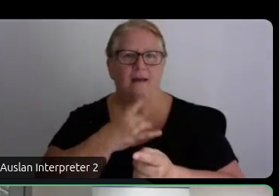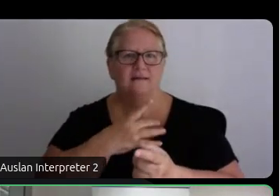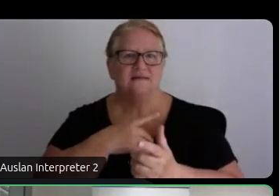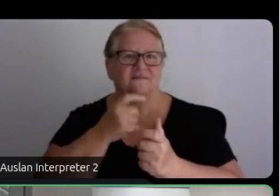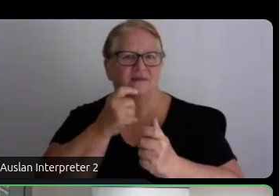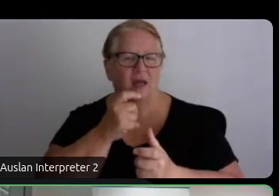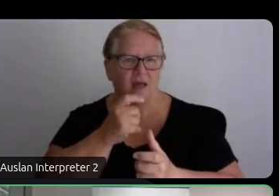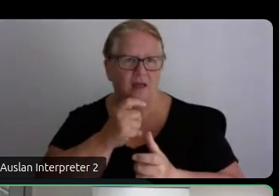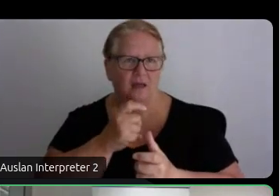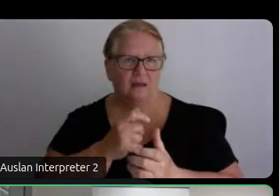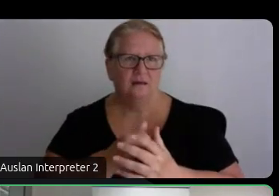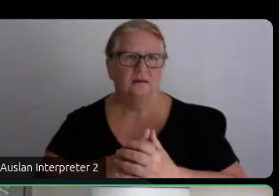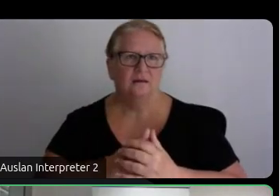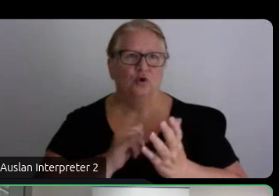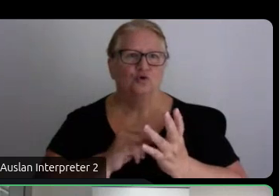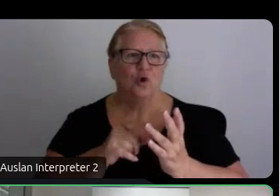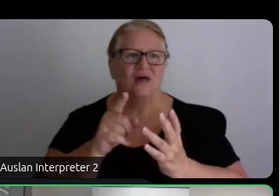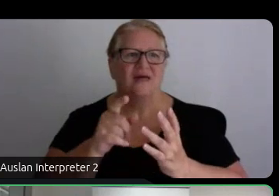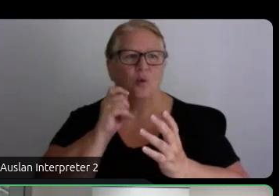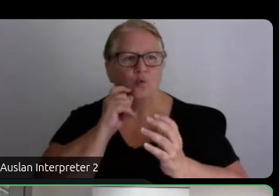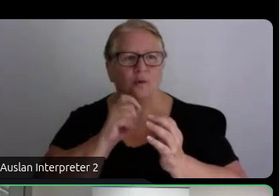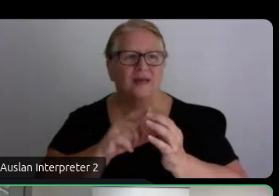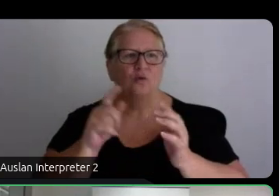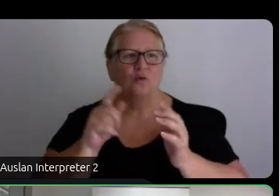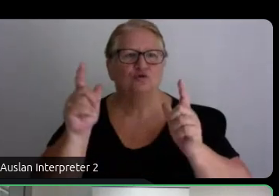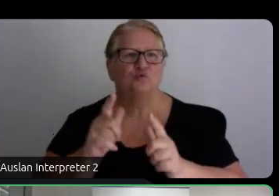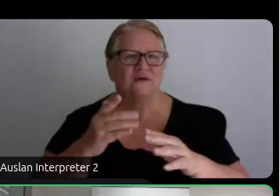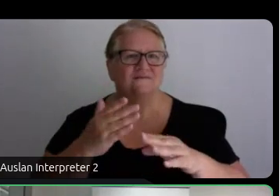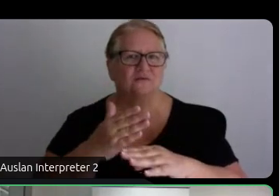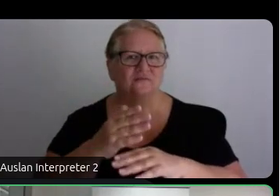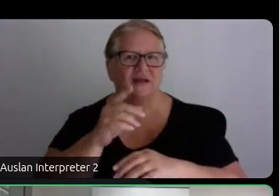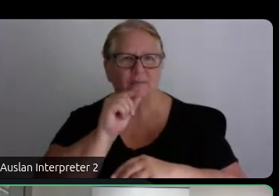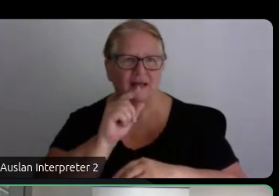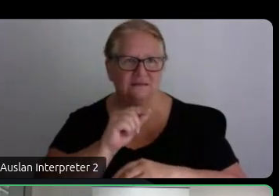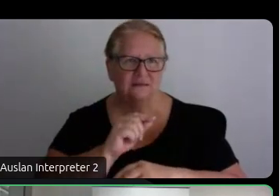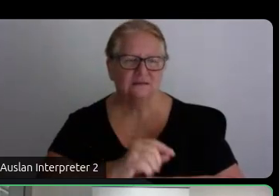significantly reduced functional capacity. Um and that comes from a federal court case from a